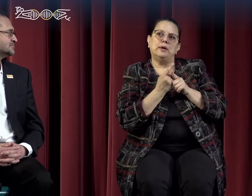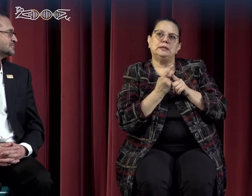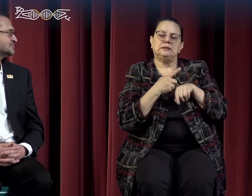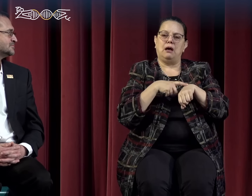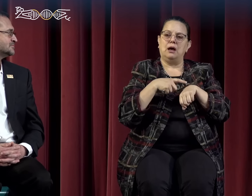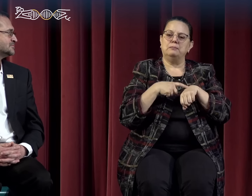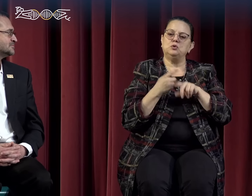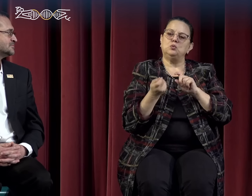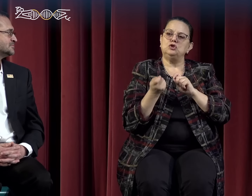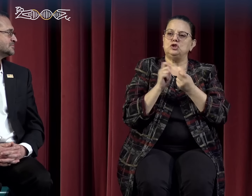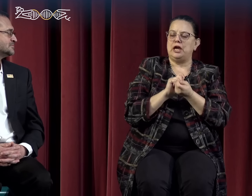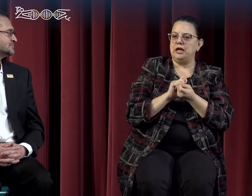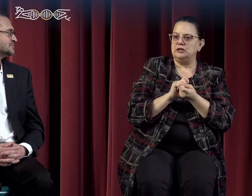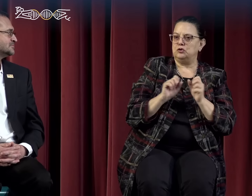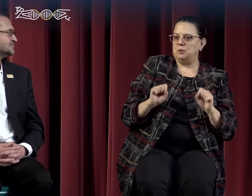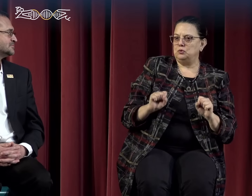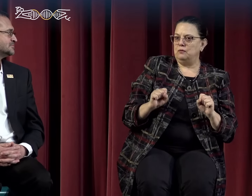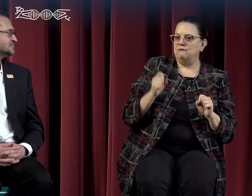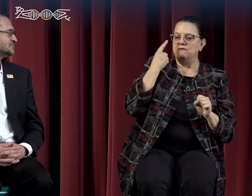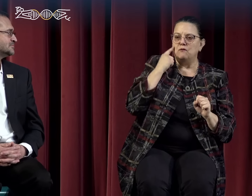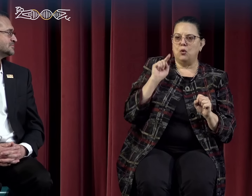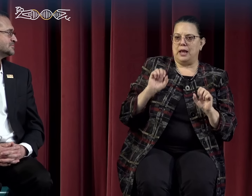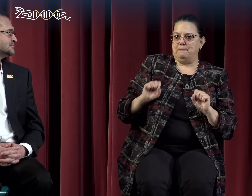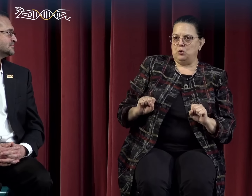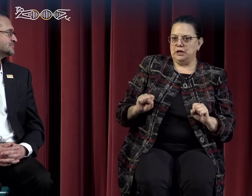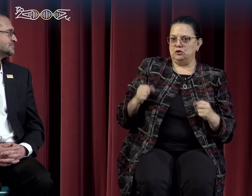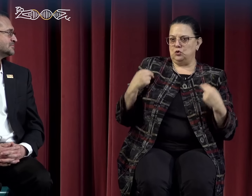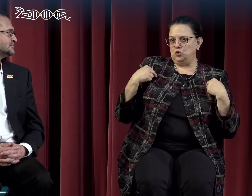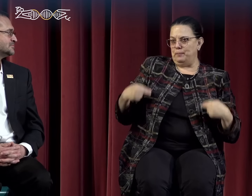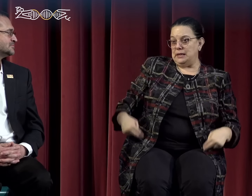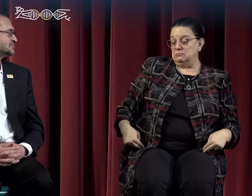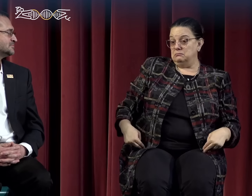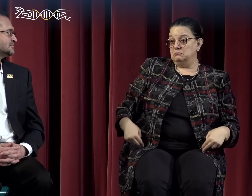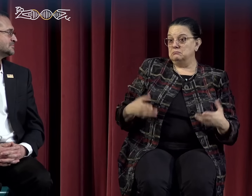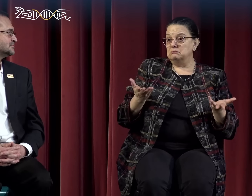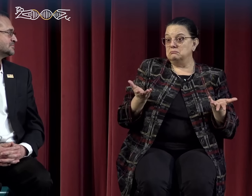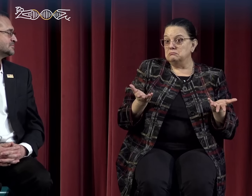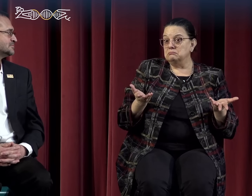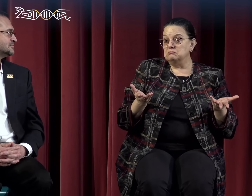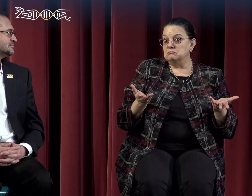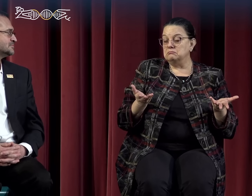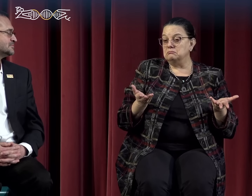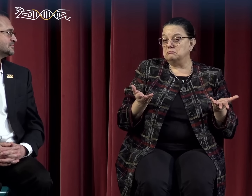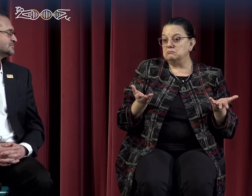responsibility or ethically appropriate time to change a person and at what